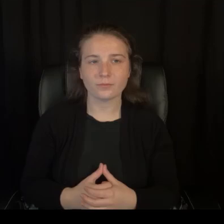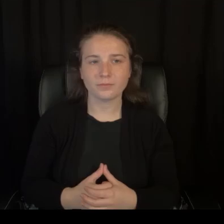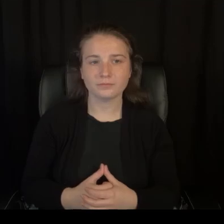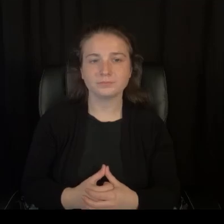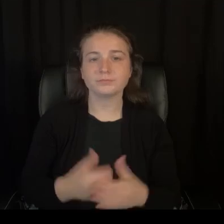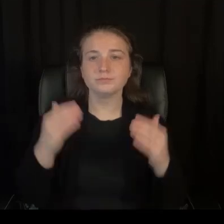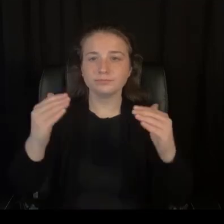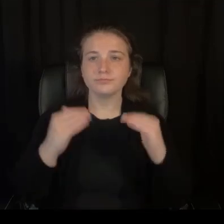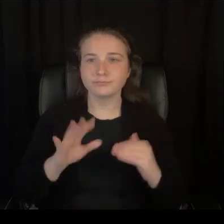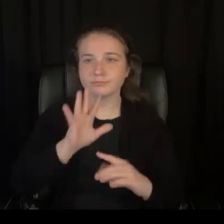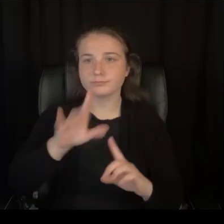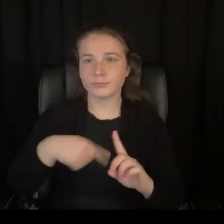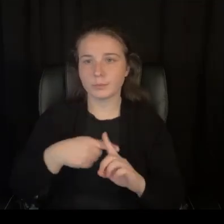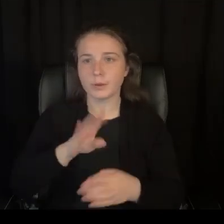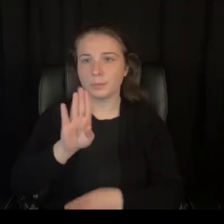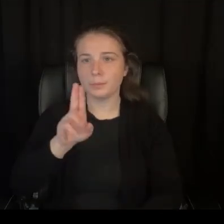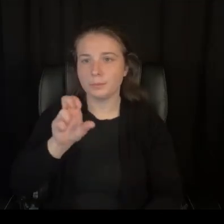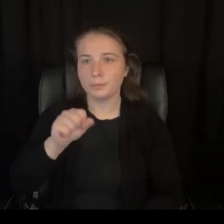Next, we're going to cover bus suspensions.